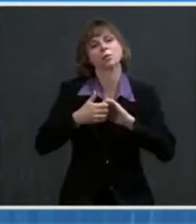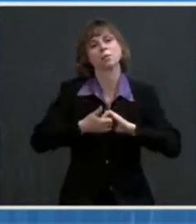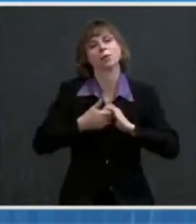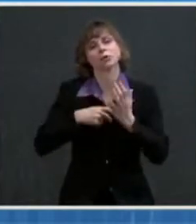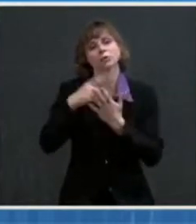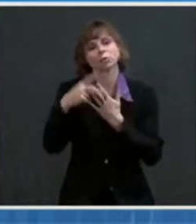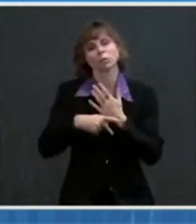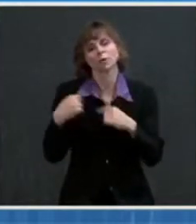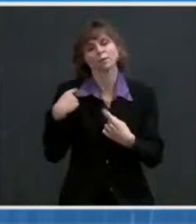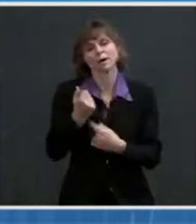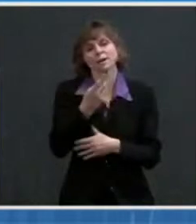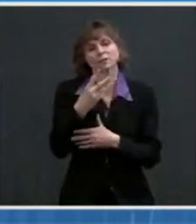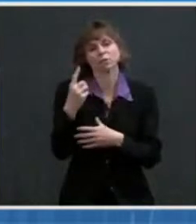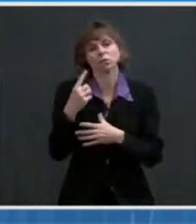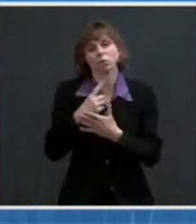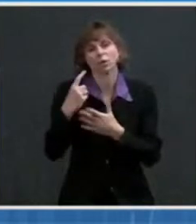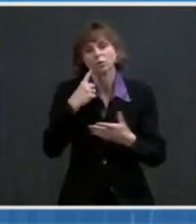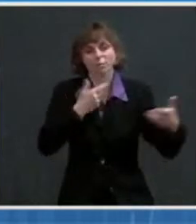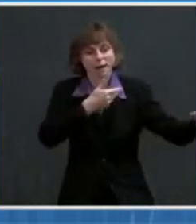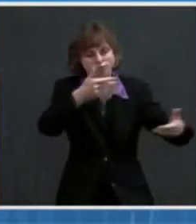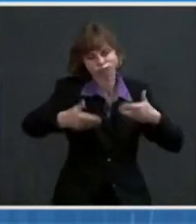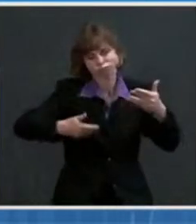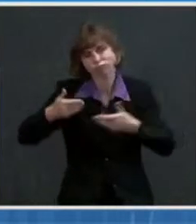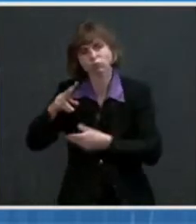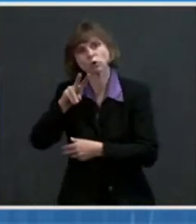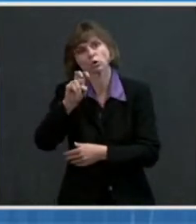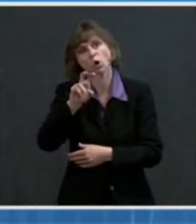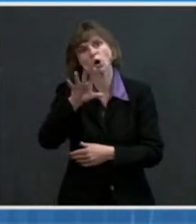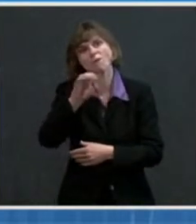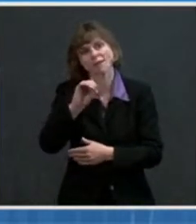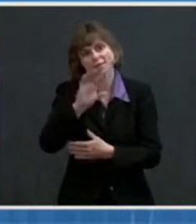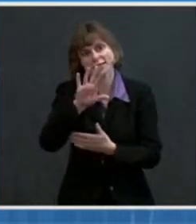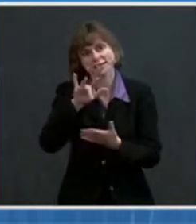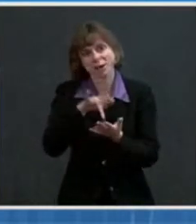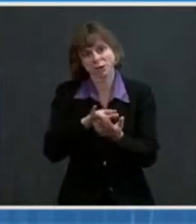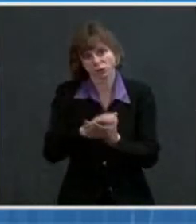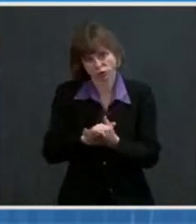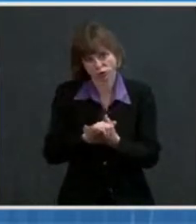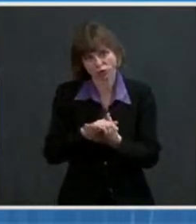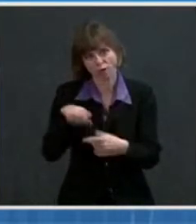FINALLY WE ROLLED OUT OUR COMMUNITY CENTER PARTNERSHIP PROGRAM.